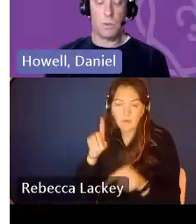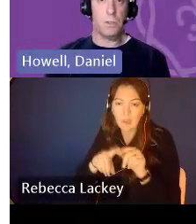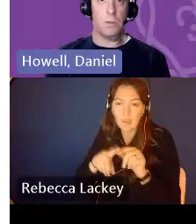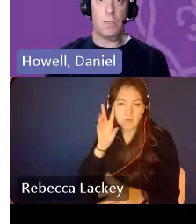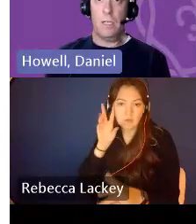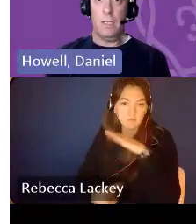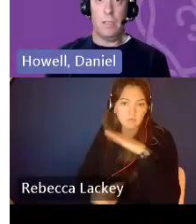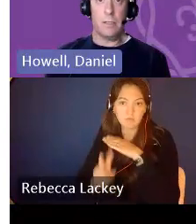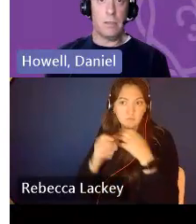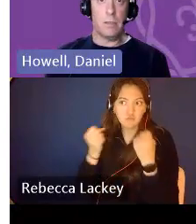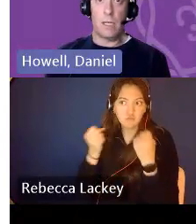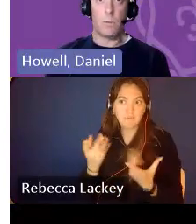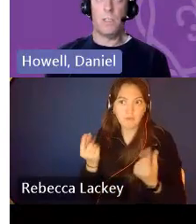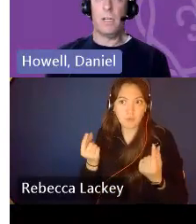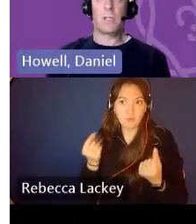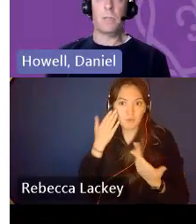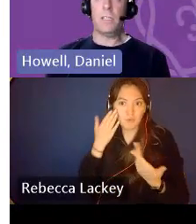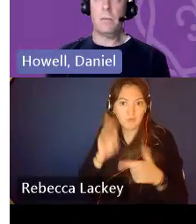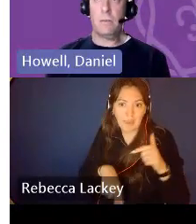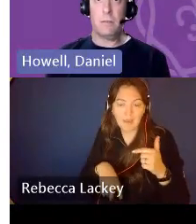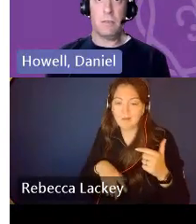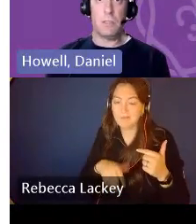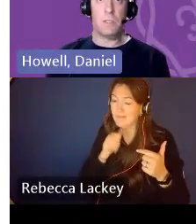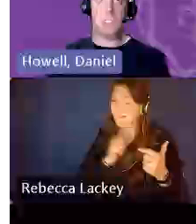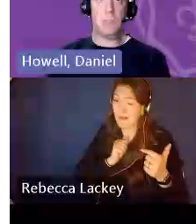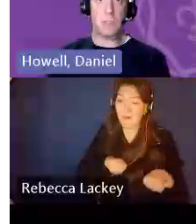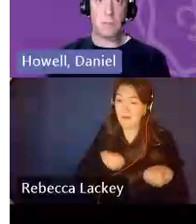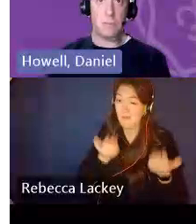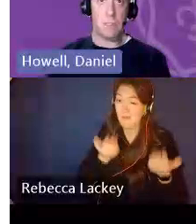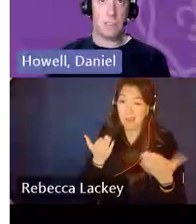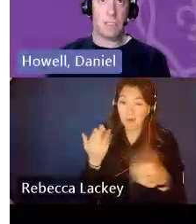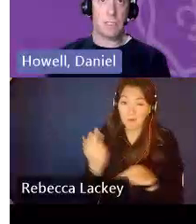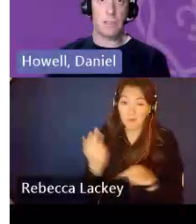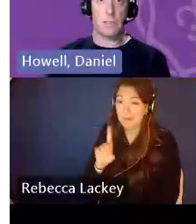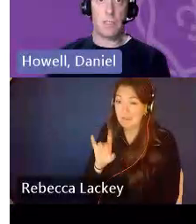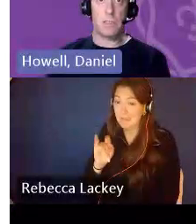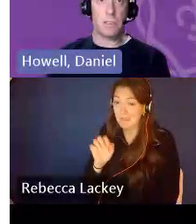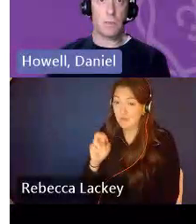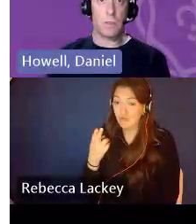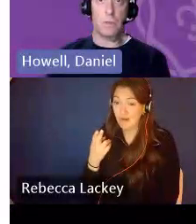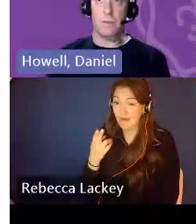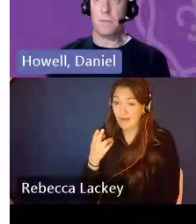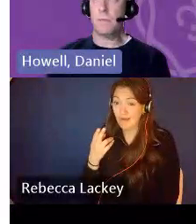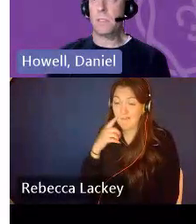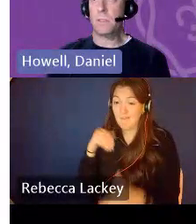drivers will do. Um, I would not recommend using Dietrich as the access to Manchester Road for